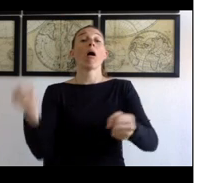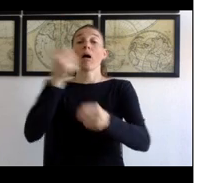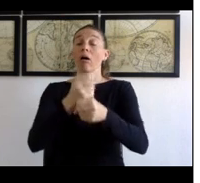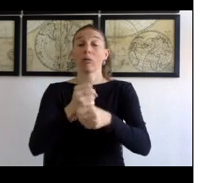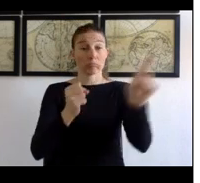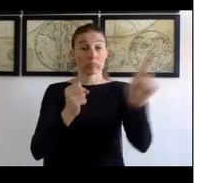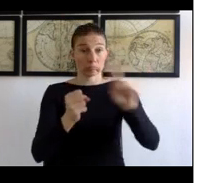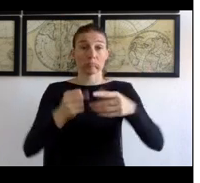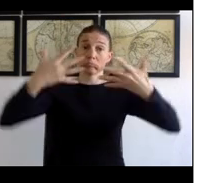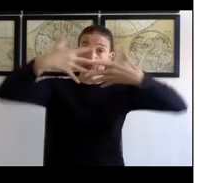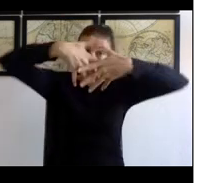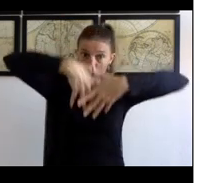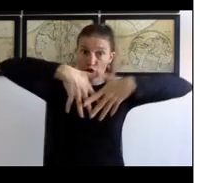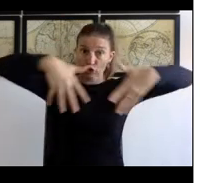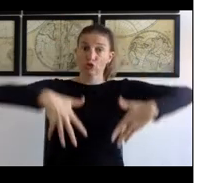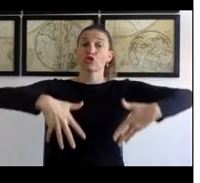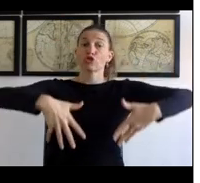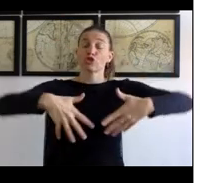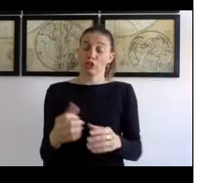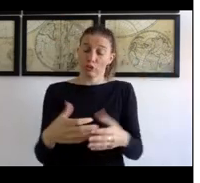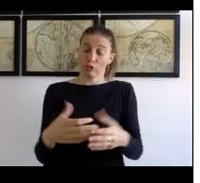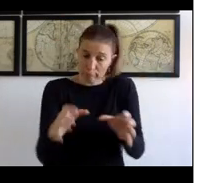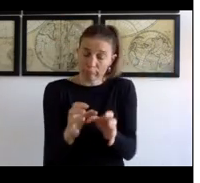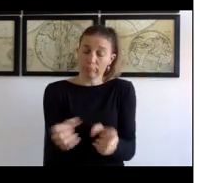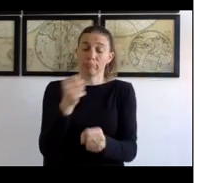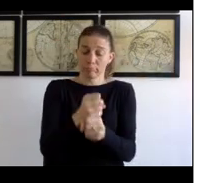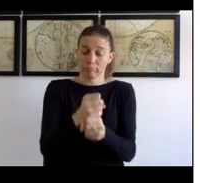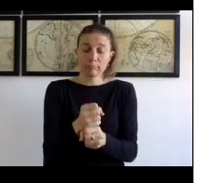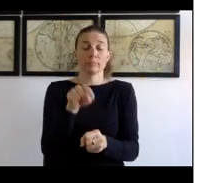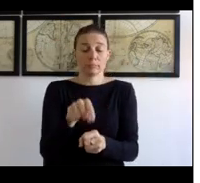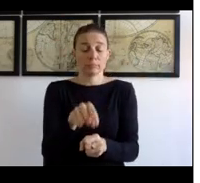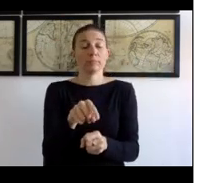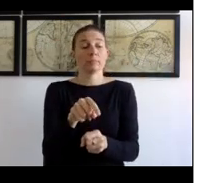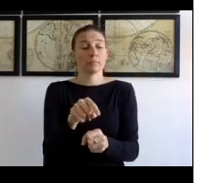on the kind of data is collected and managed